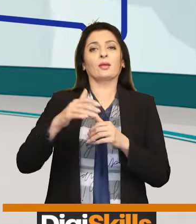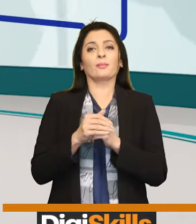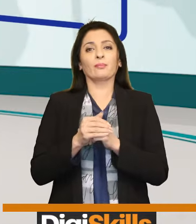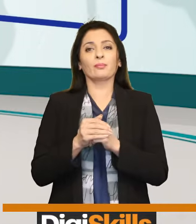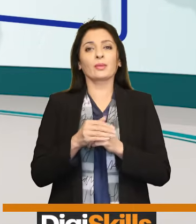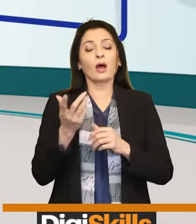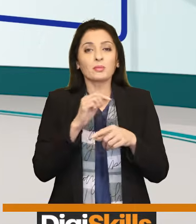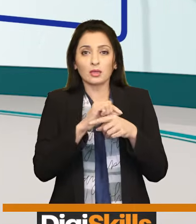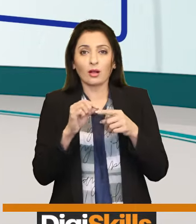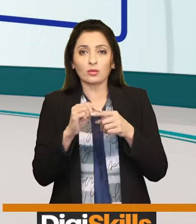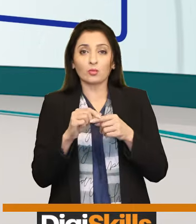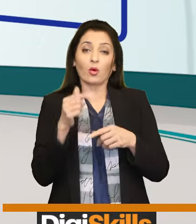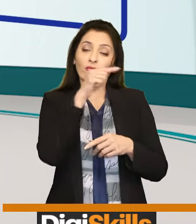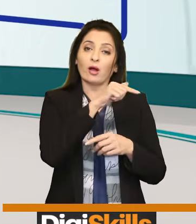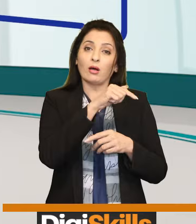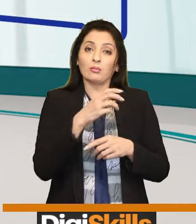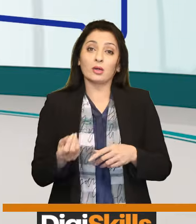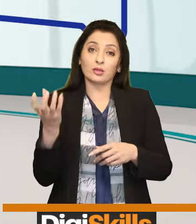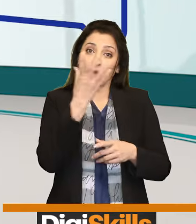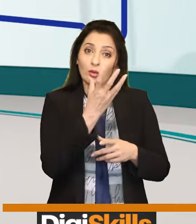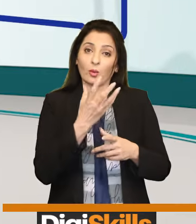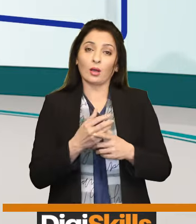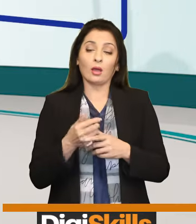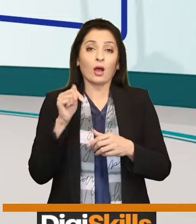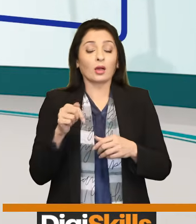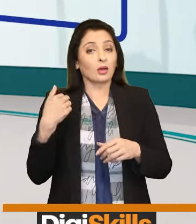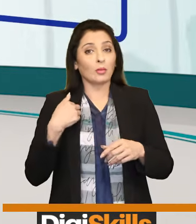It is night here when there is daytime. When there is day, we have night here.